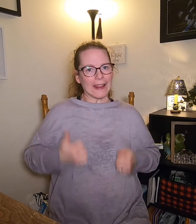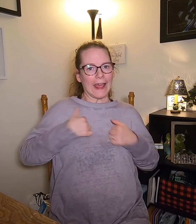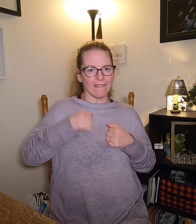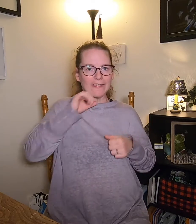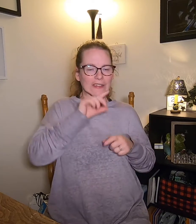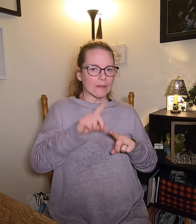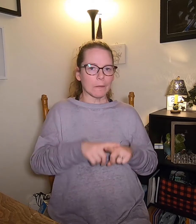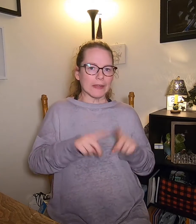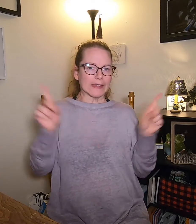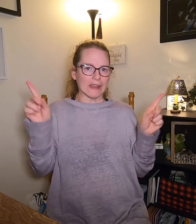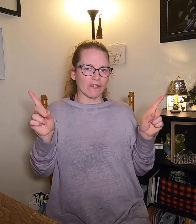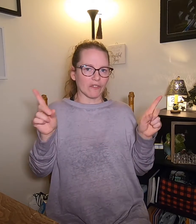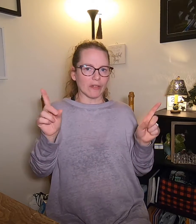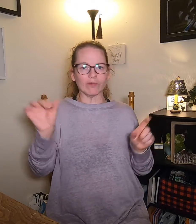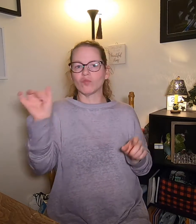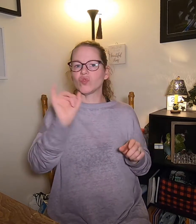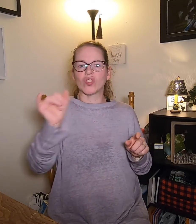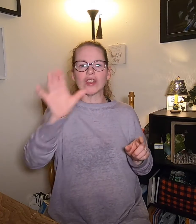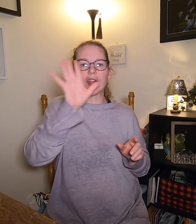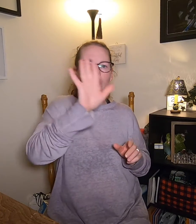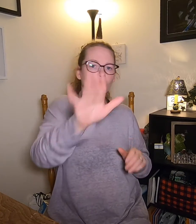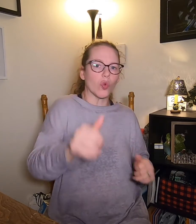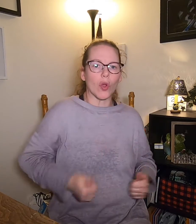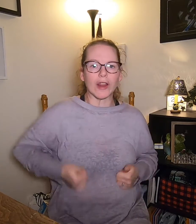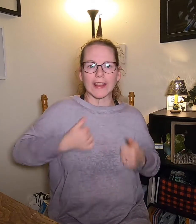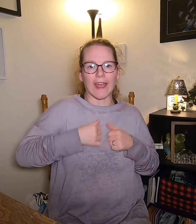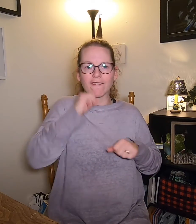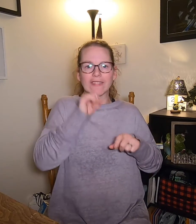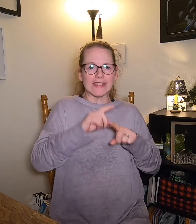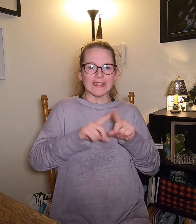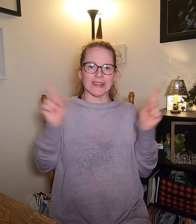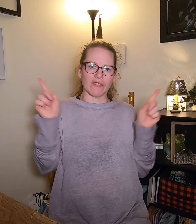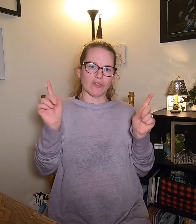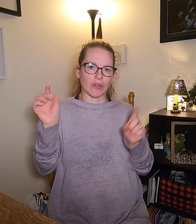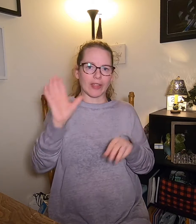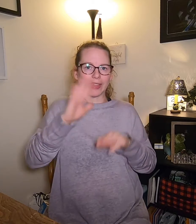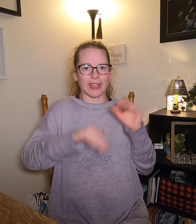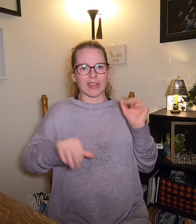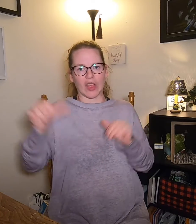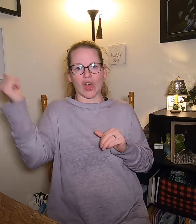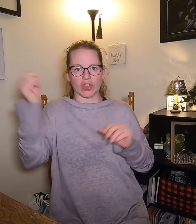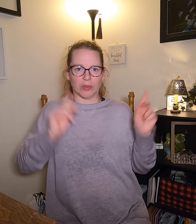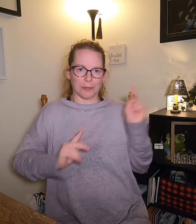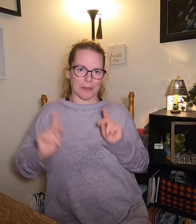My life is going to be different, just like your life is going different than other people.